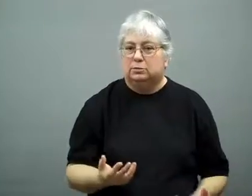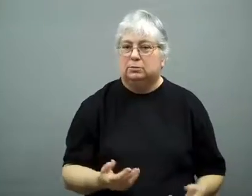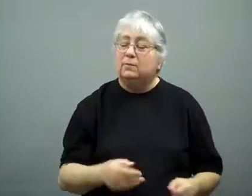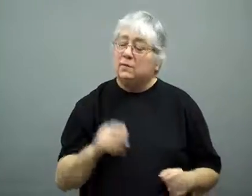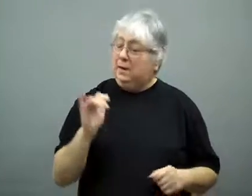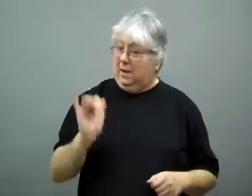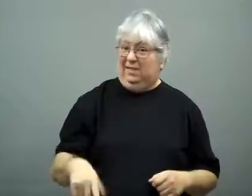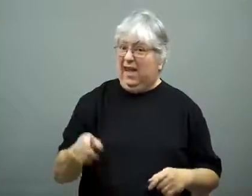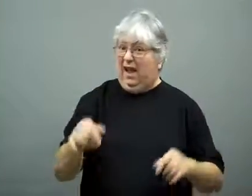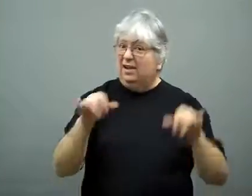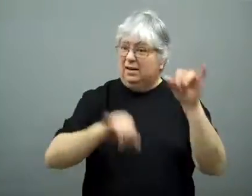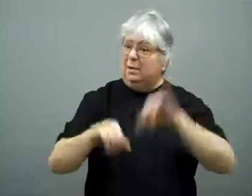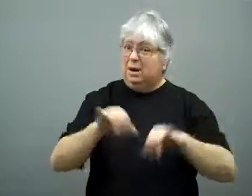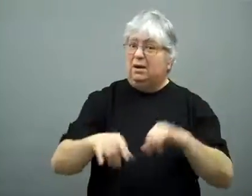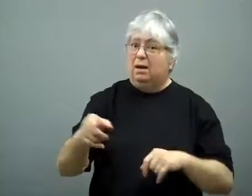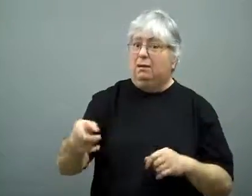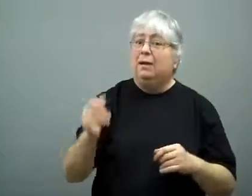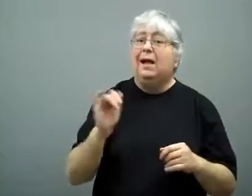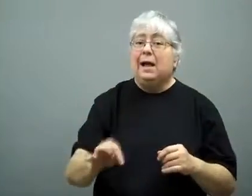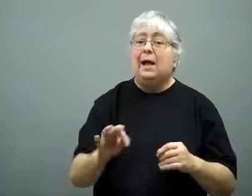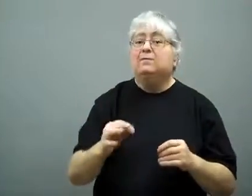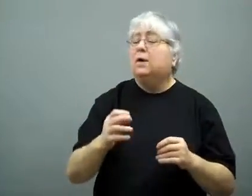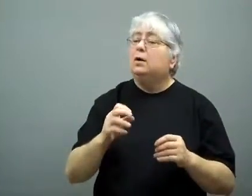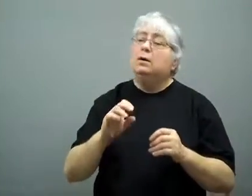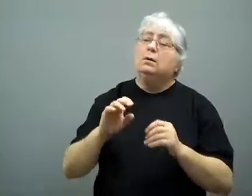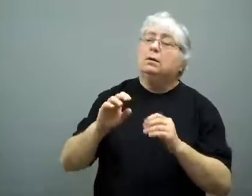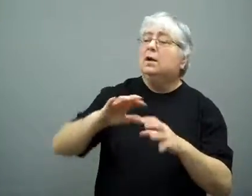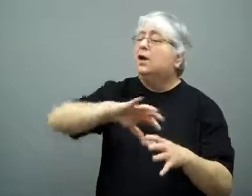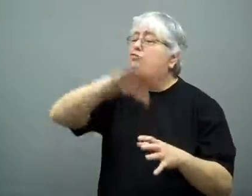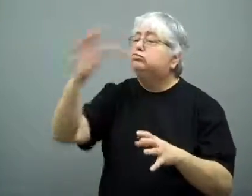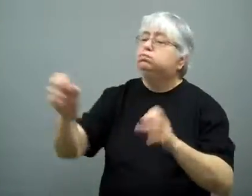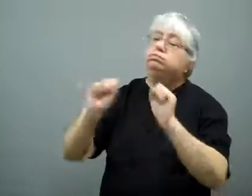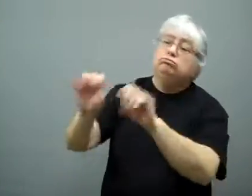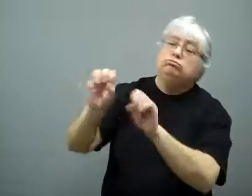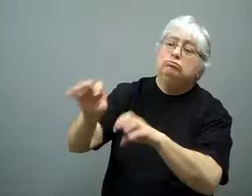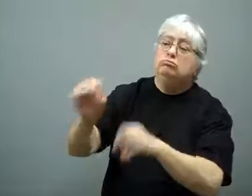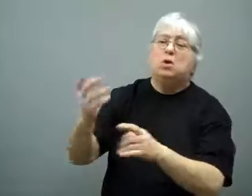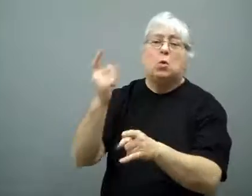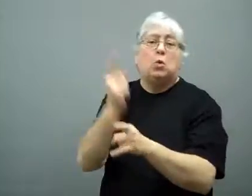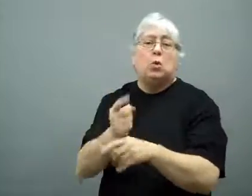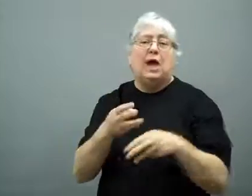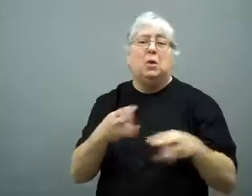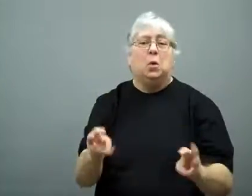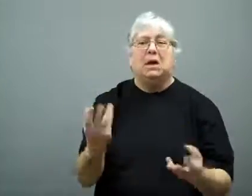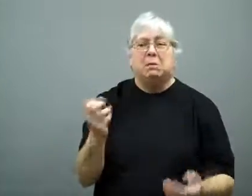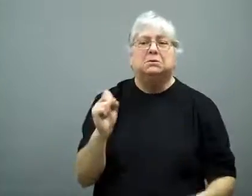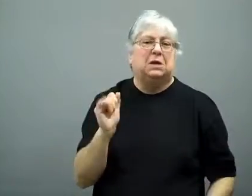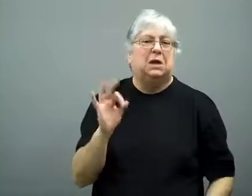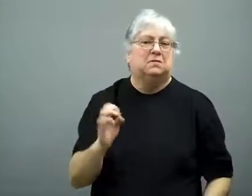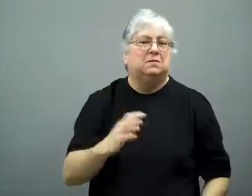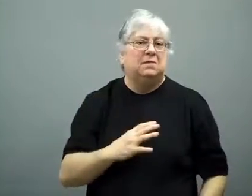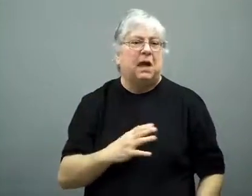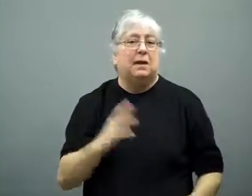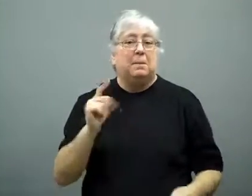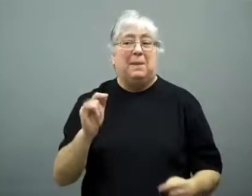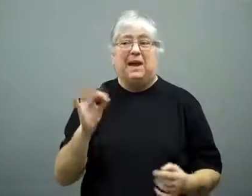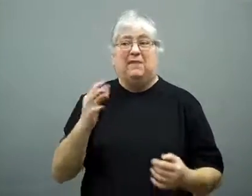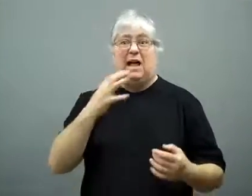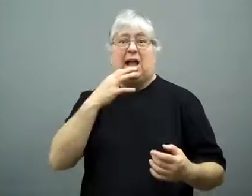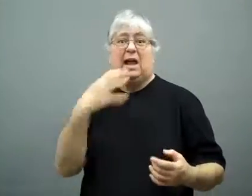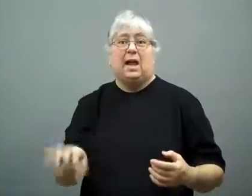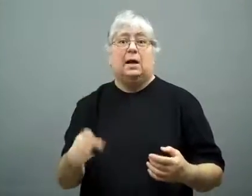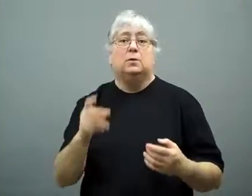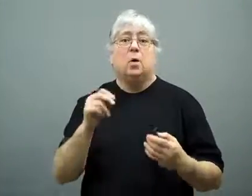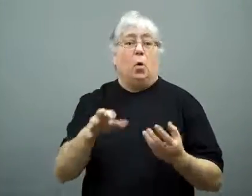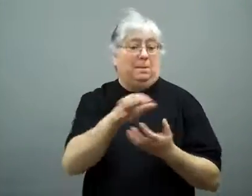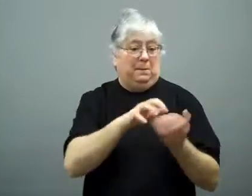This chemical can be safe if stored properly.